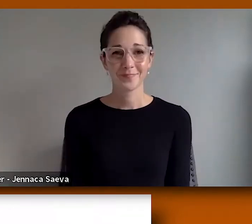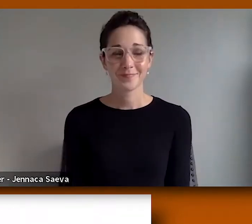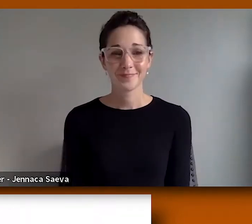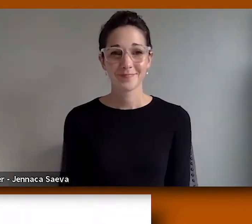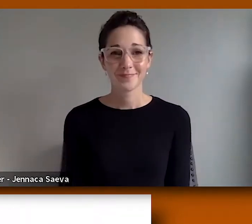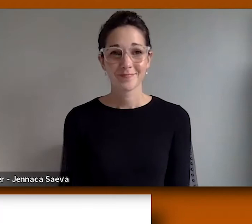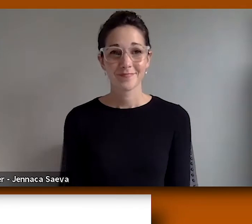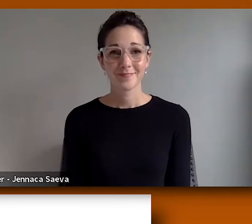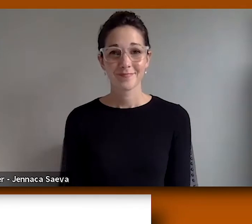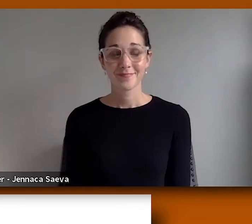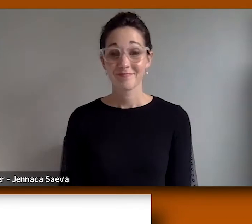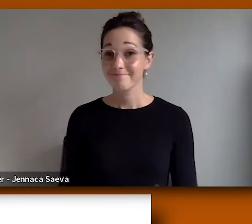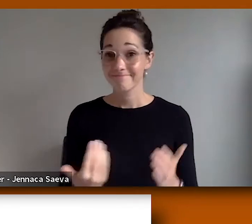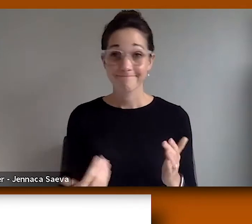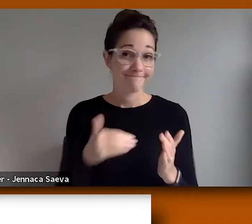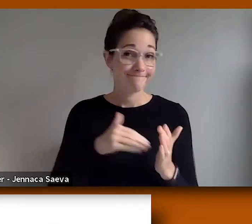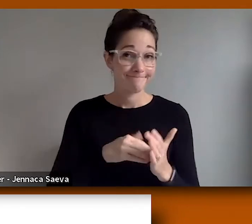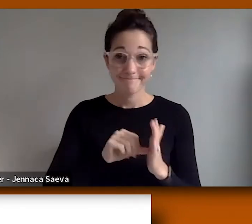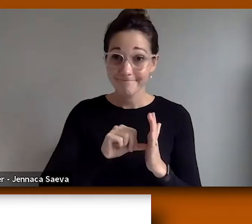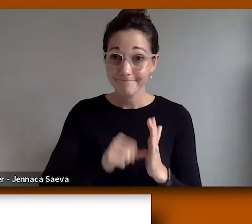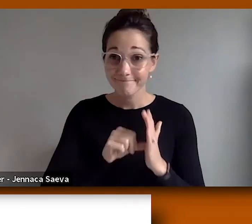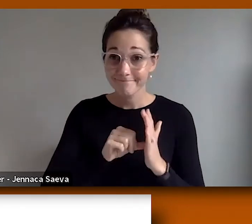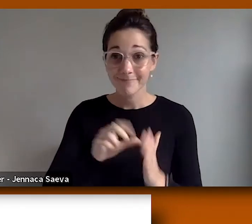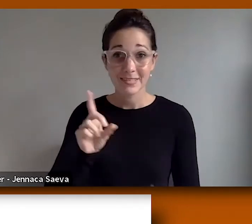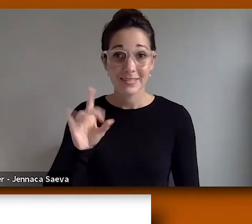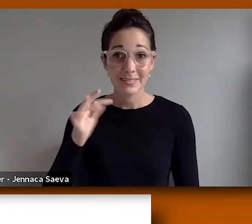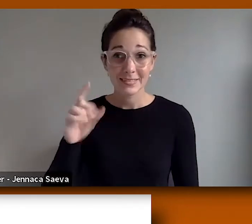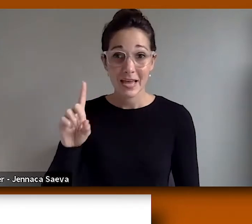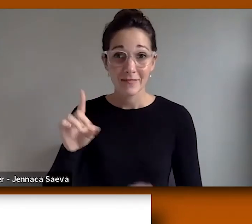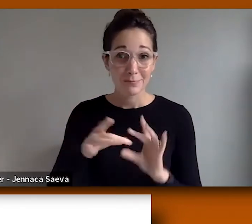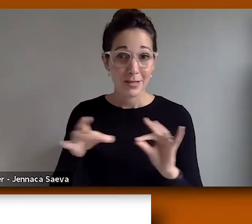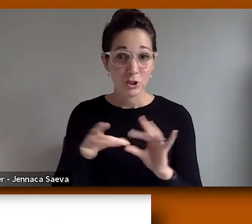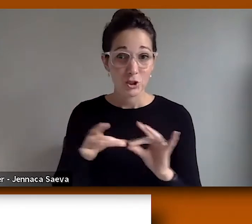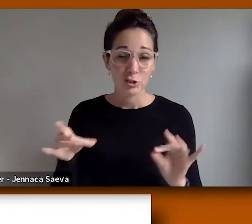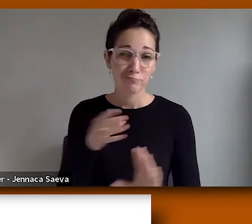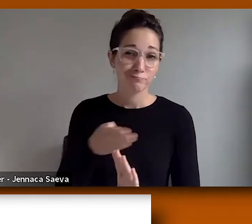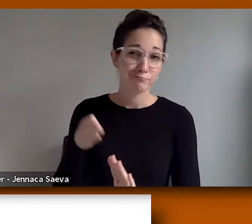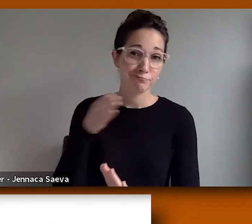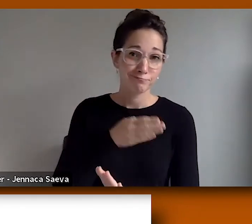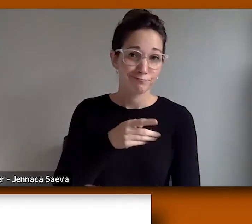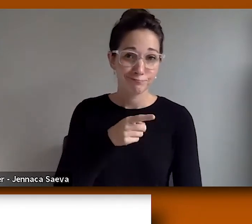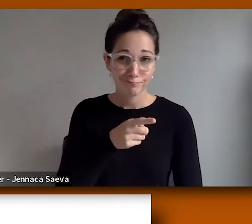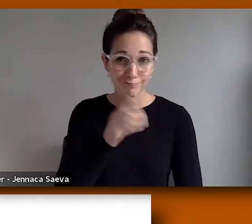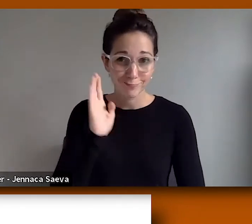And so just to kind of reiterate what David had mentioned earlier in the presentation,